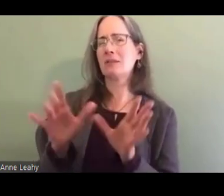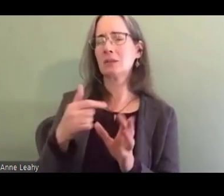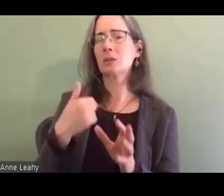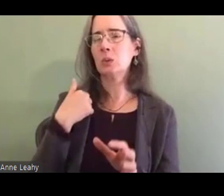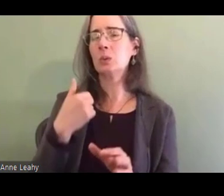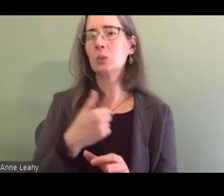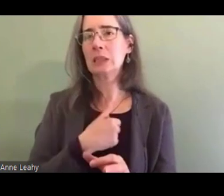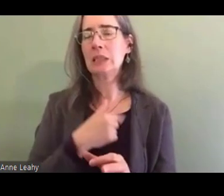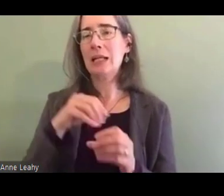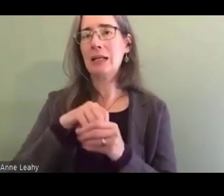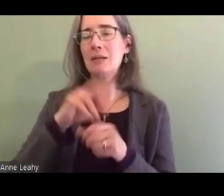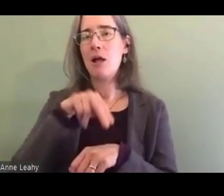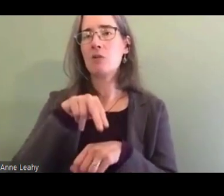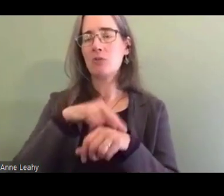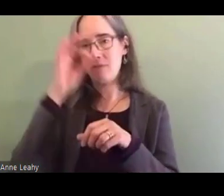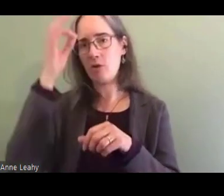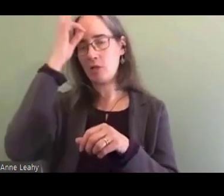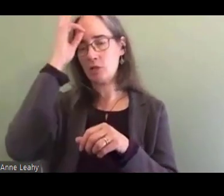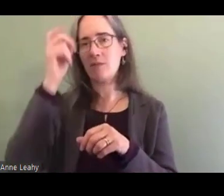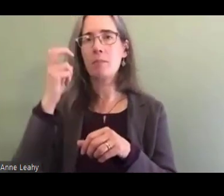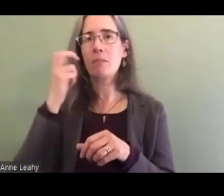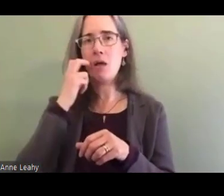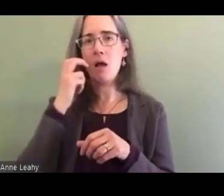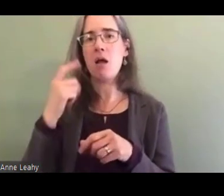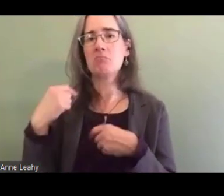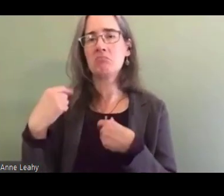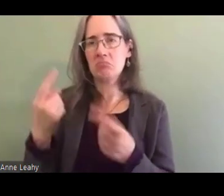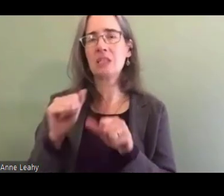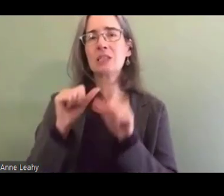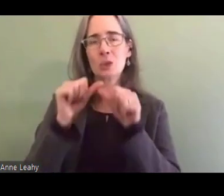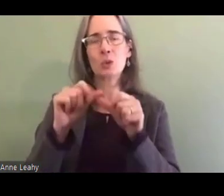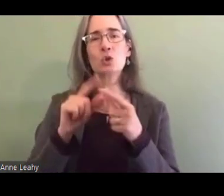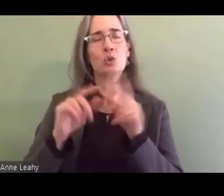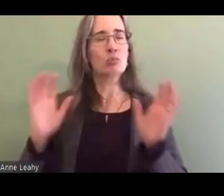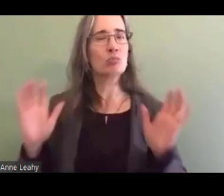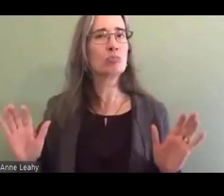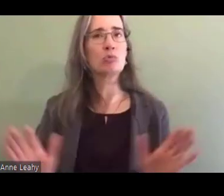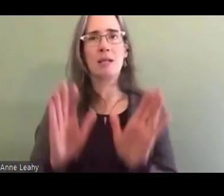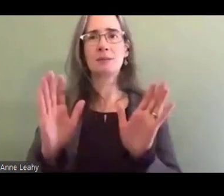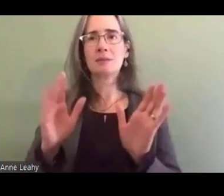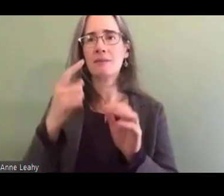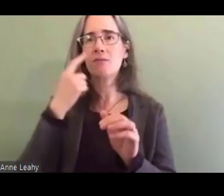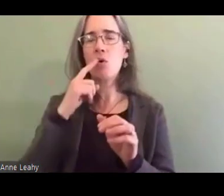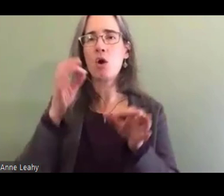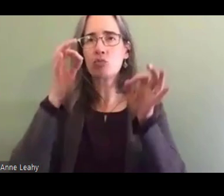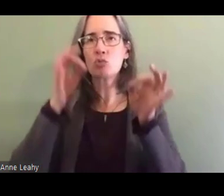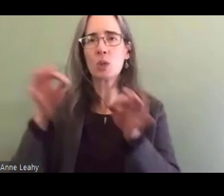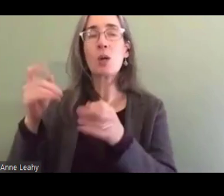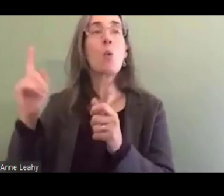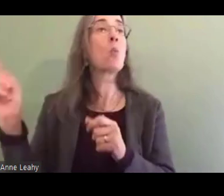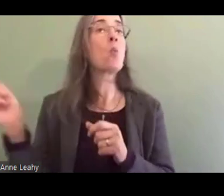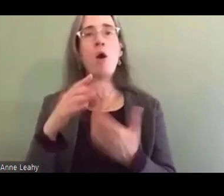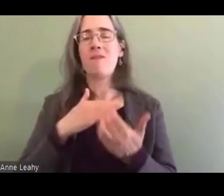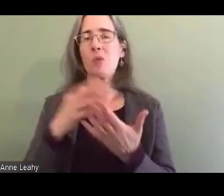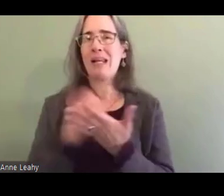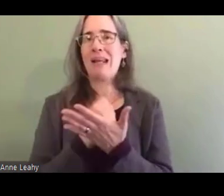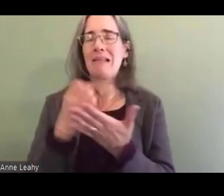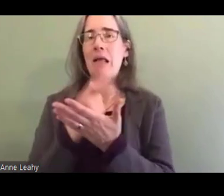We in the National Federation of the Blind have continued to press for rulings wherever we can get them,